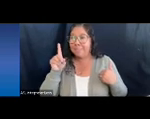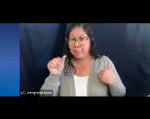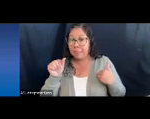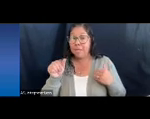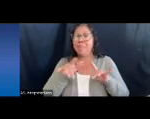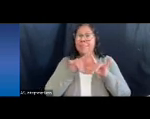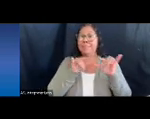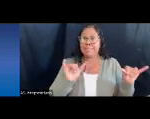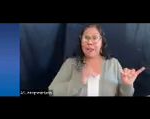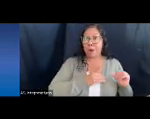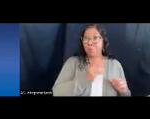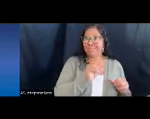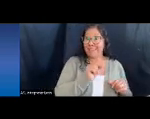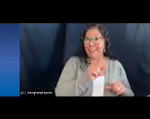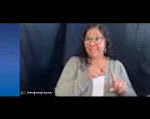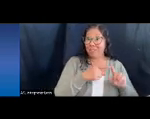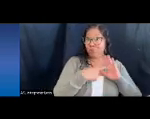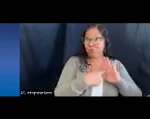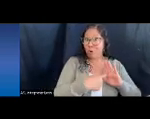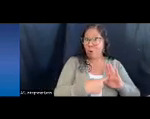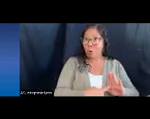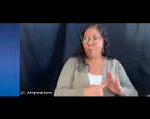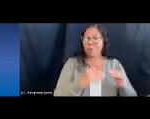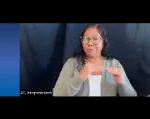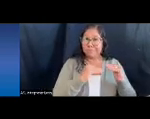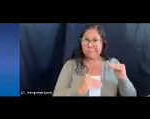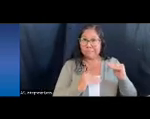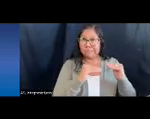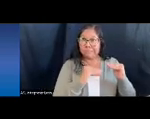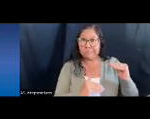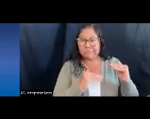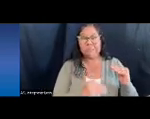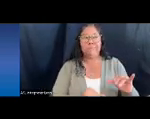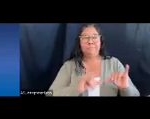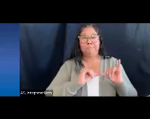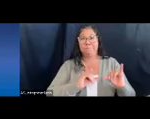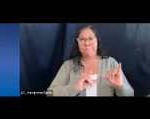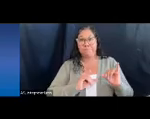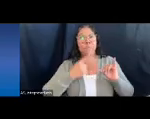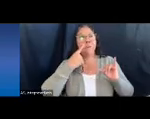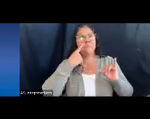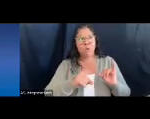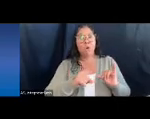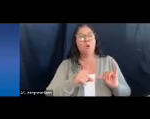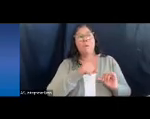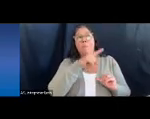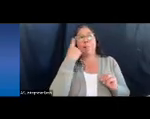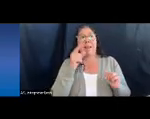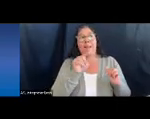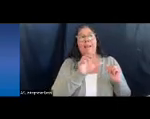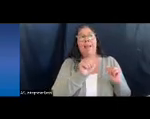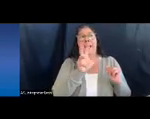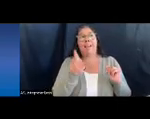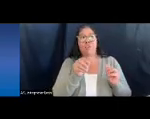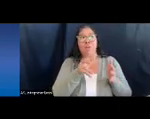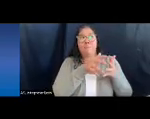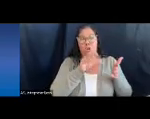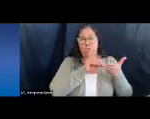our data continue to show inequities, particularly for black and African African-American students.